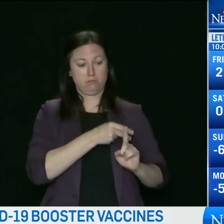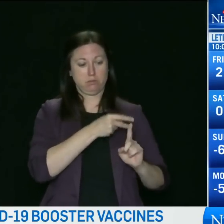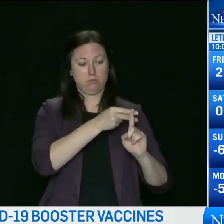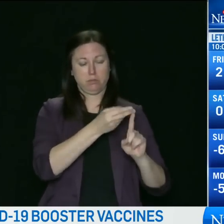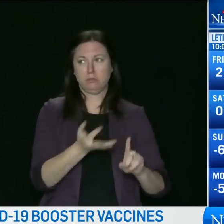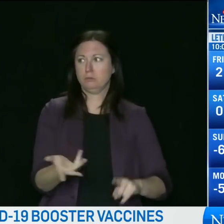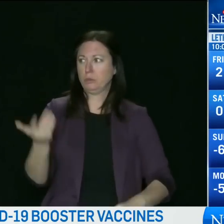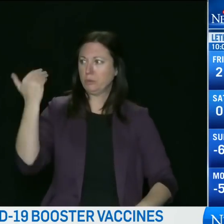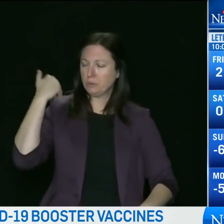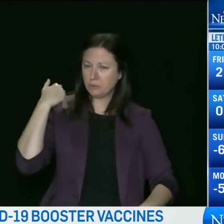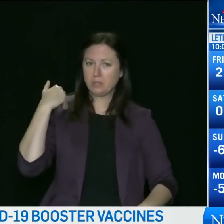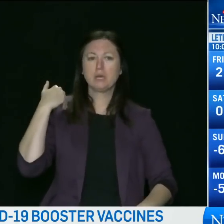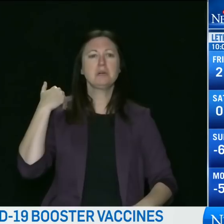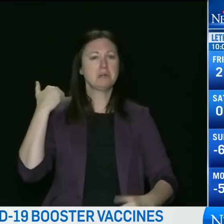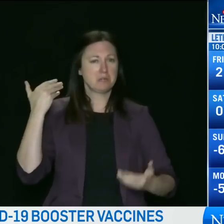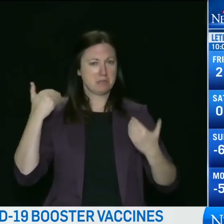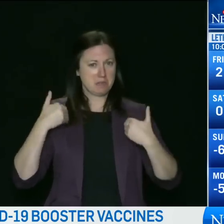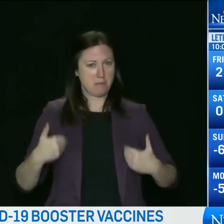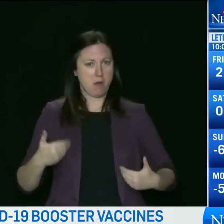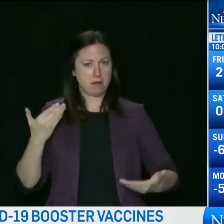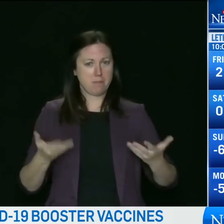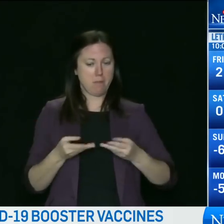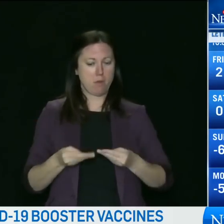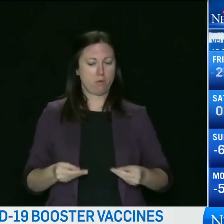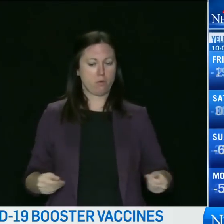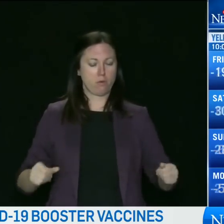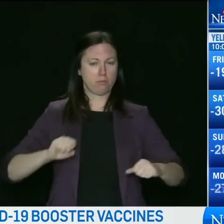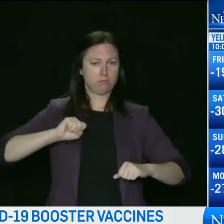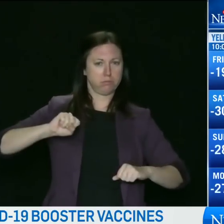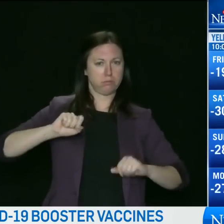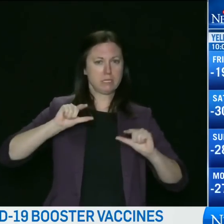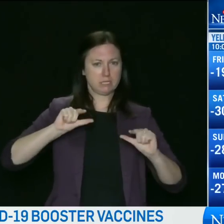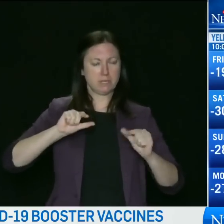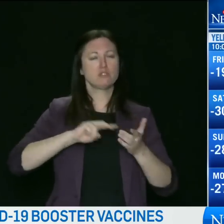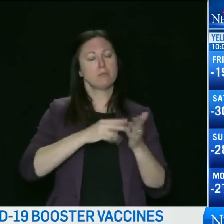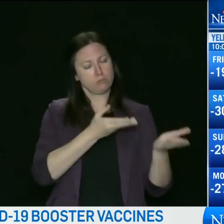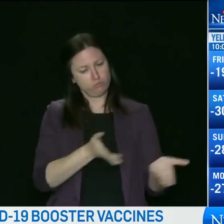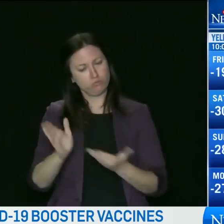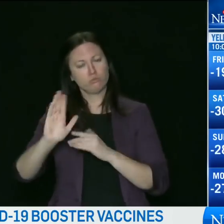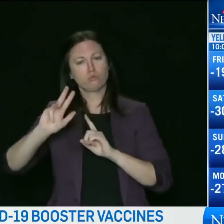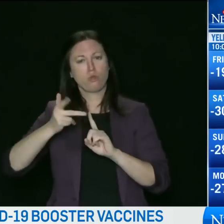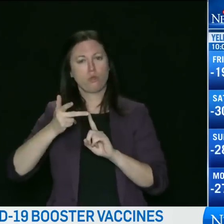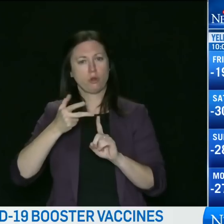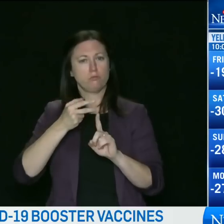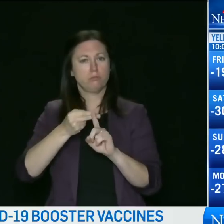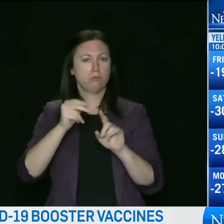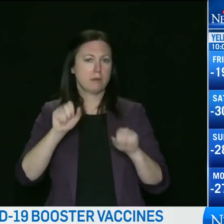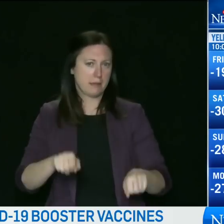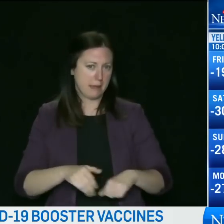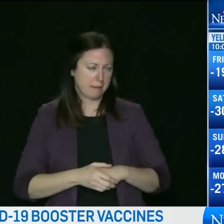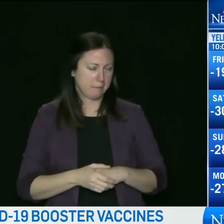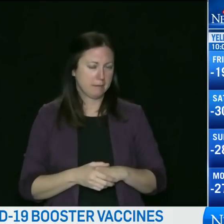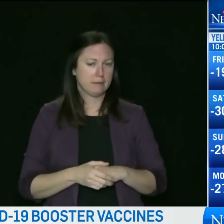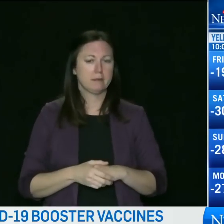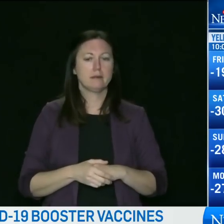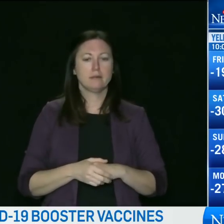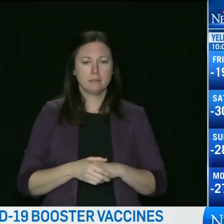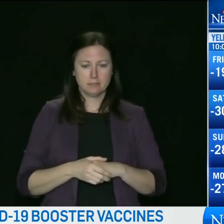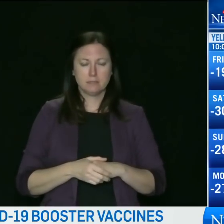OTHERS. SO THEY MAY IN FACT HAVE